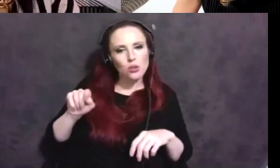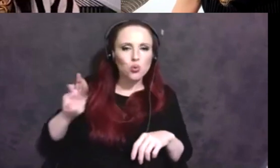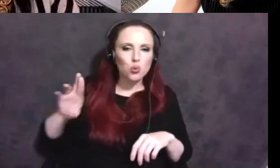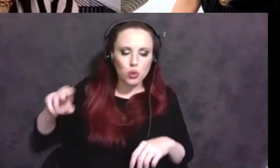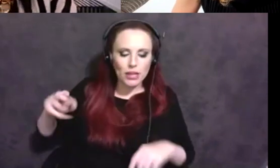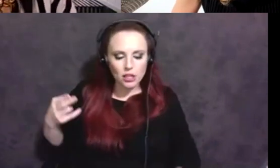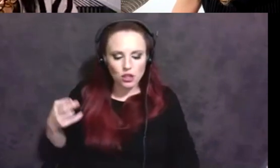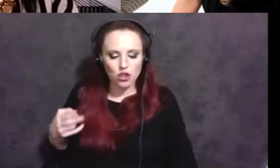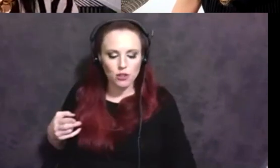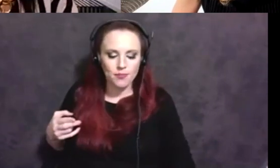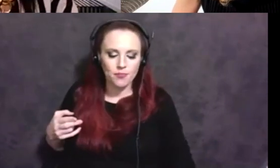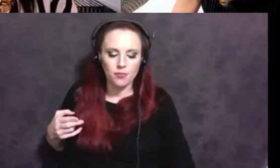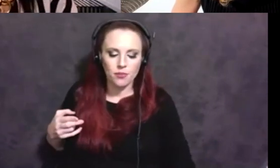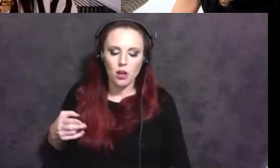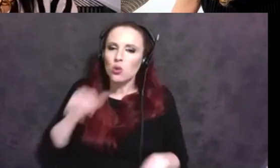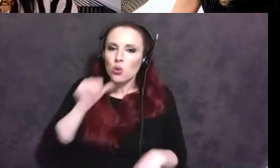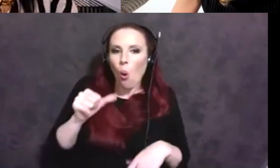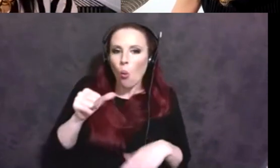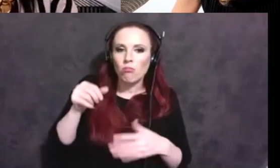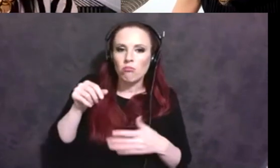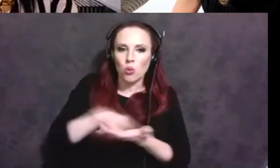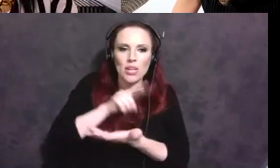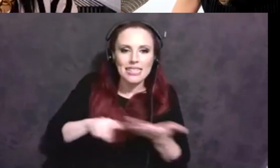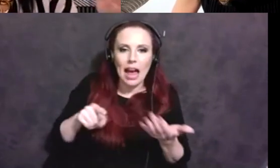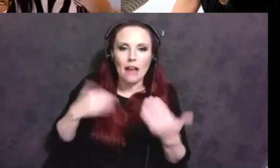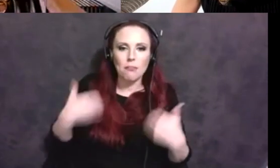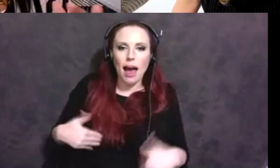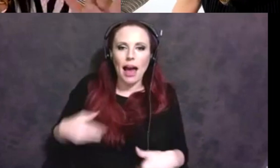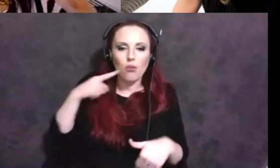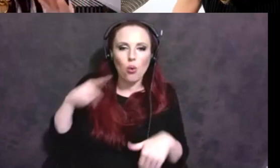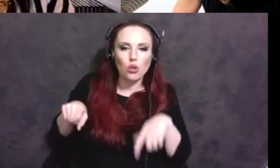what the research says and the work we need to do is to be with the Twitching. Explore